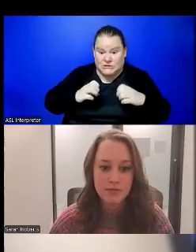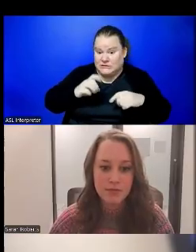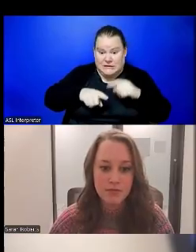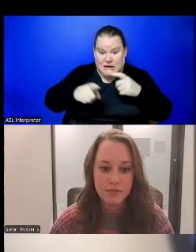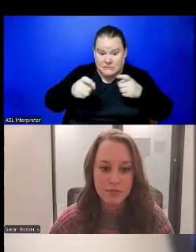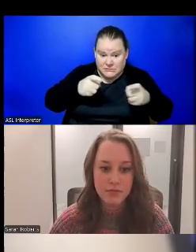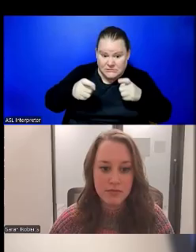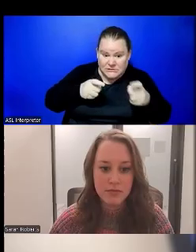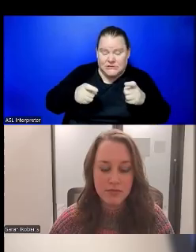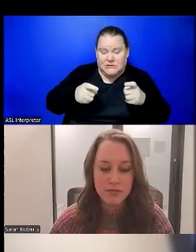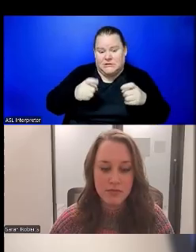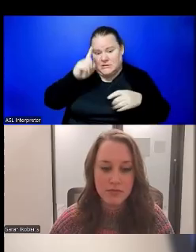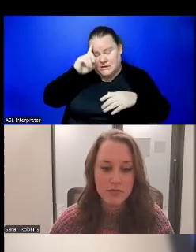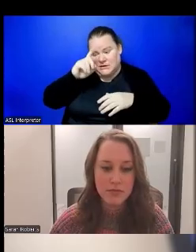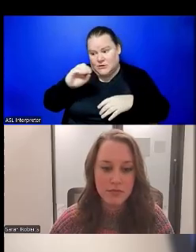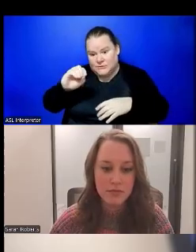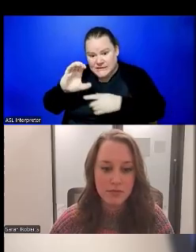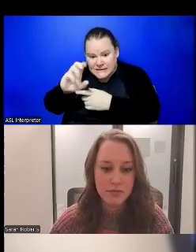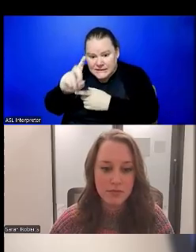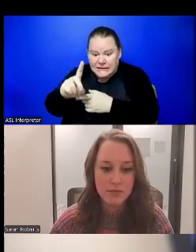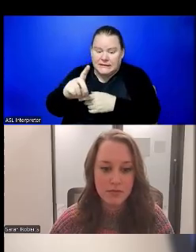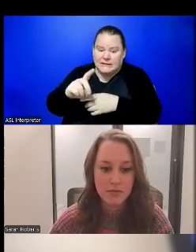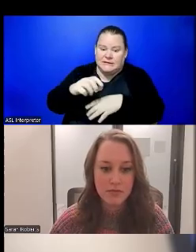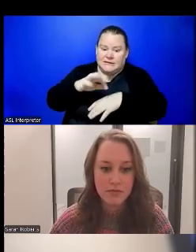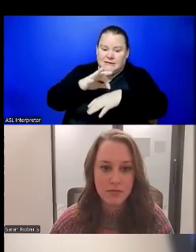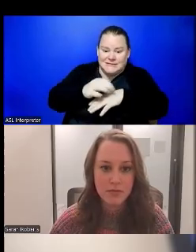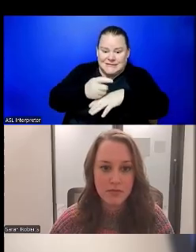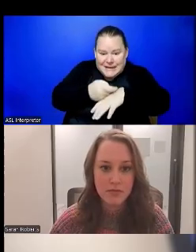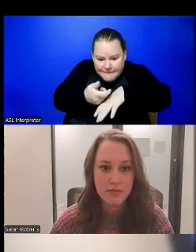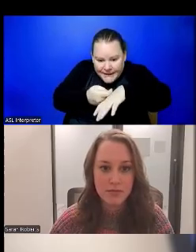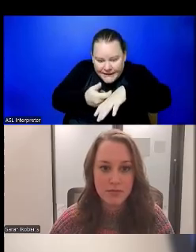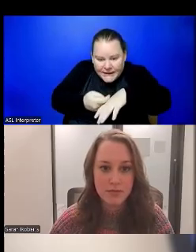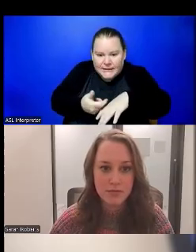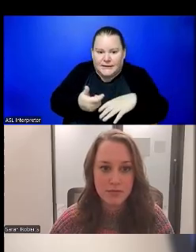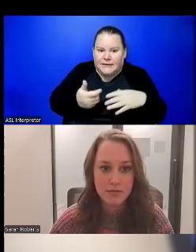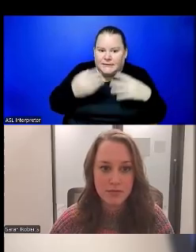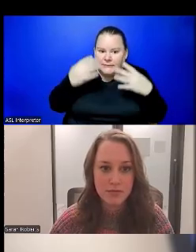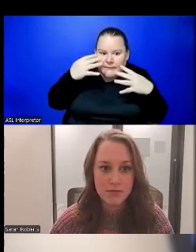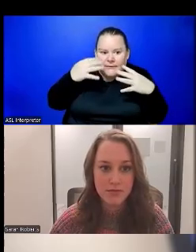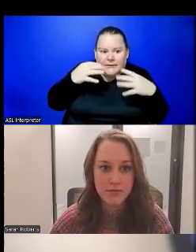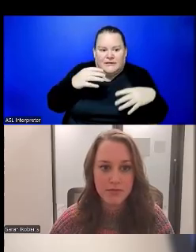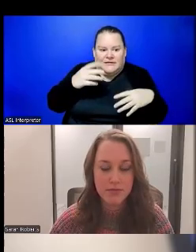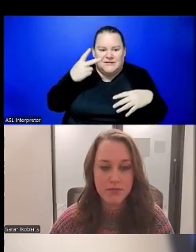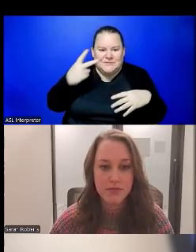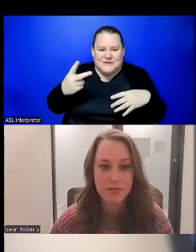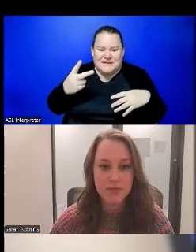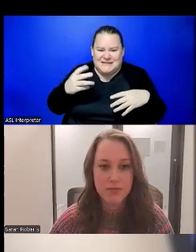psychosis, skin picking, we see incomplete pubertal development and infertility.